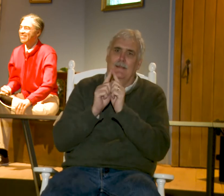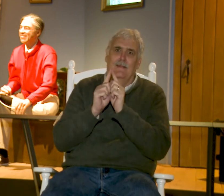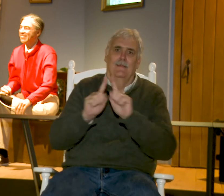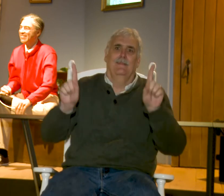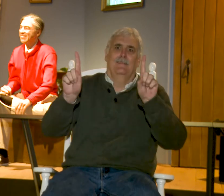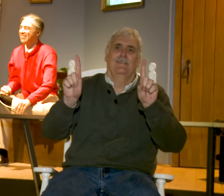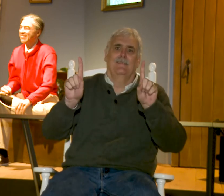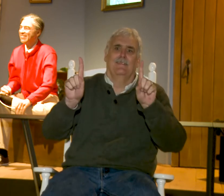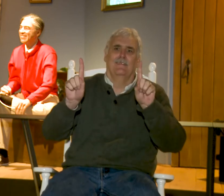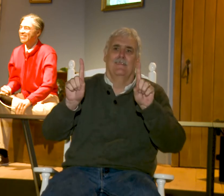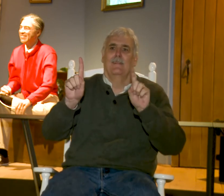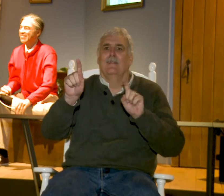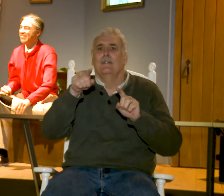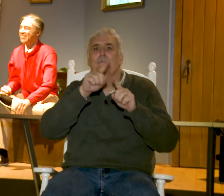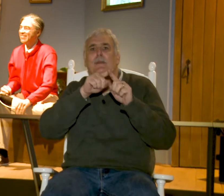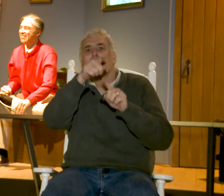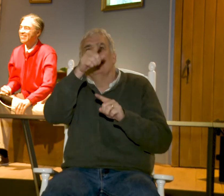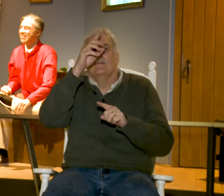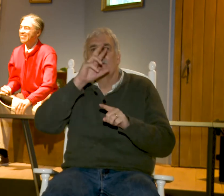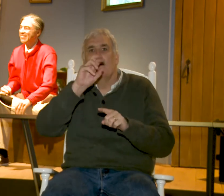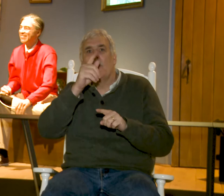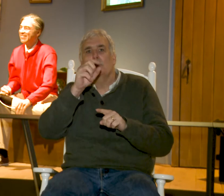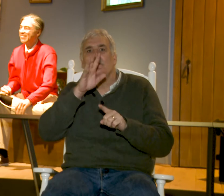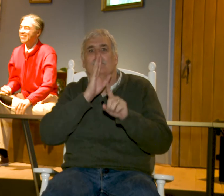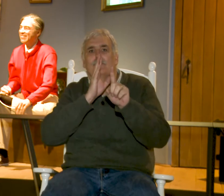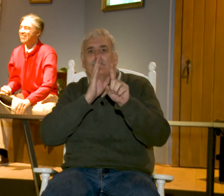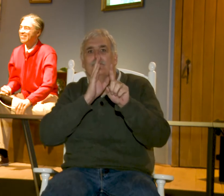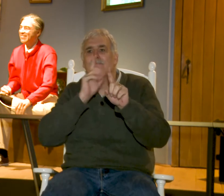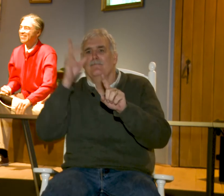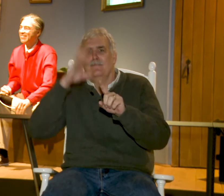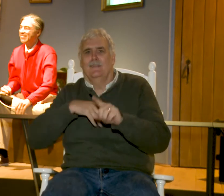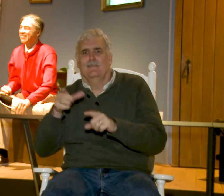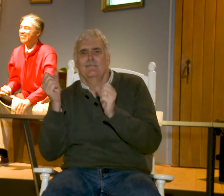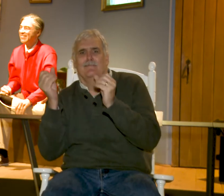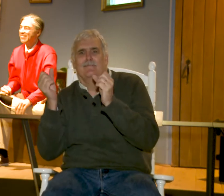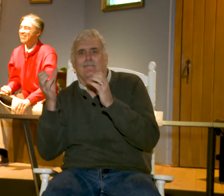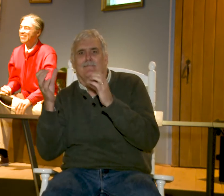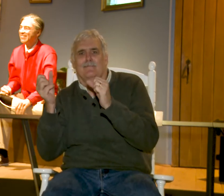They would stand next to each other! That way when Fred was speaking, the man would sign.